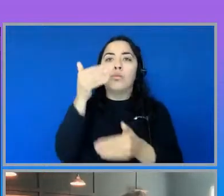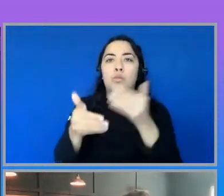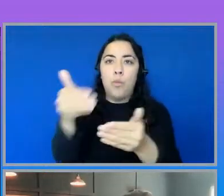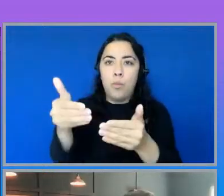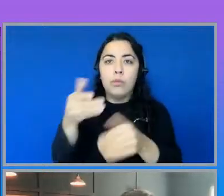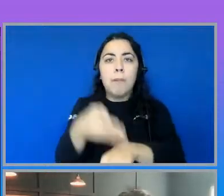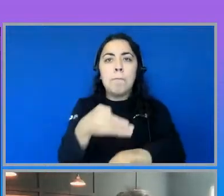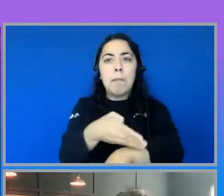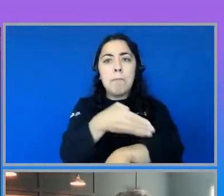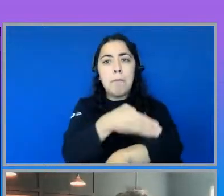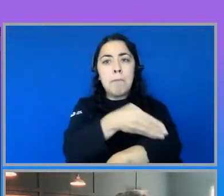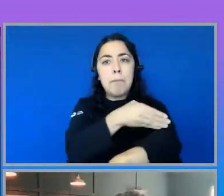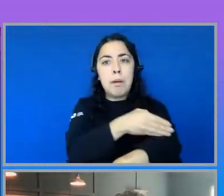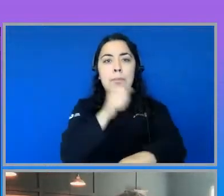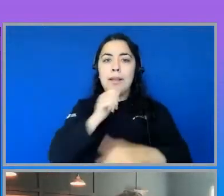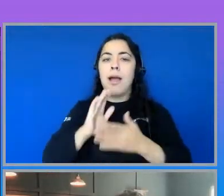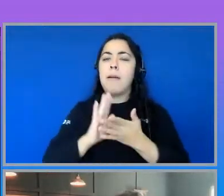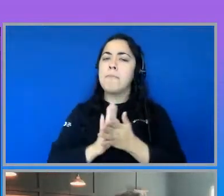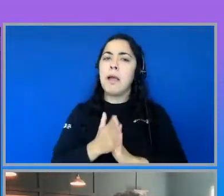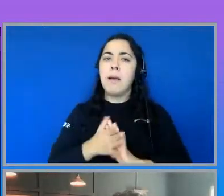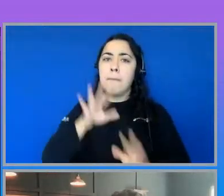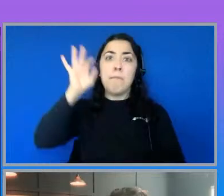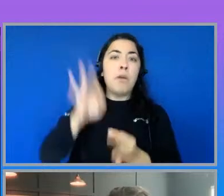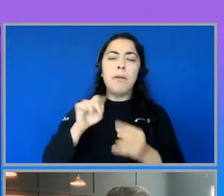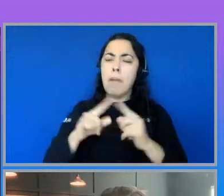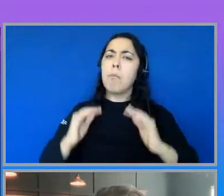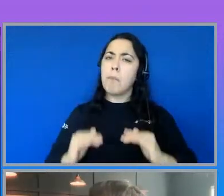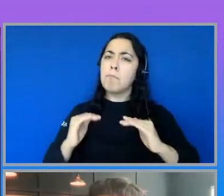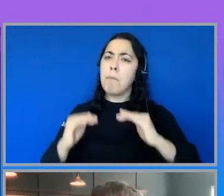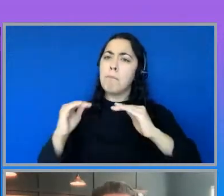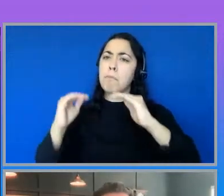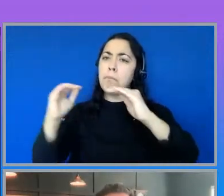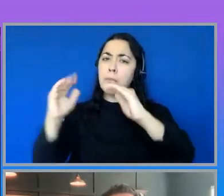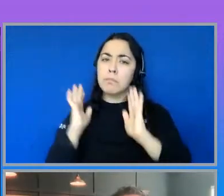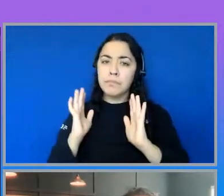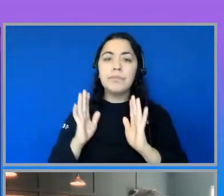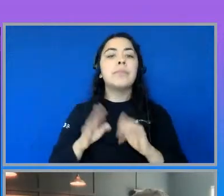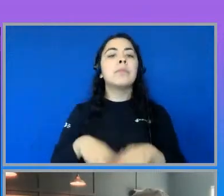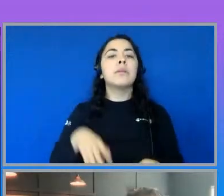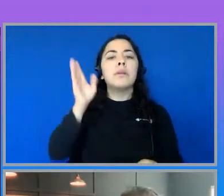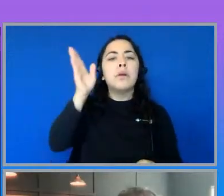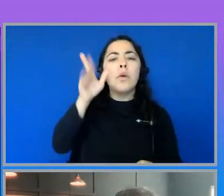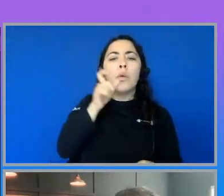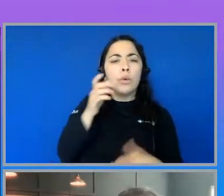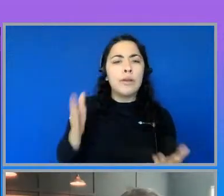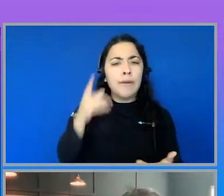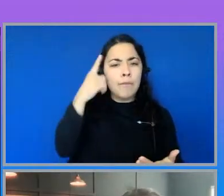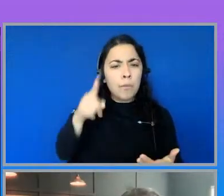diving straight in, who is this presentation for? Well, the content does focus on digital accessibility beginners.